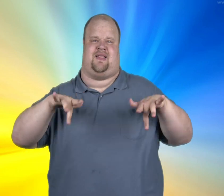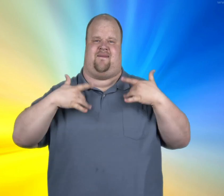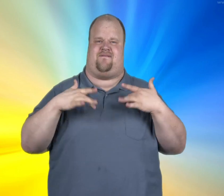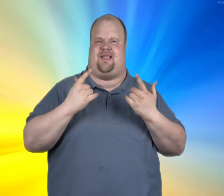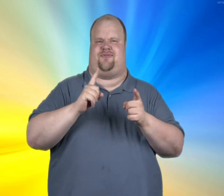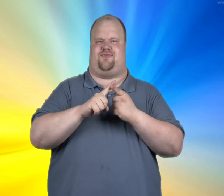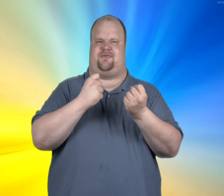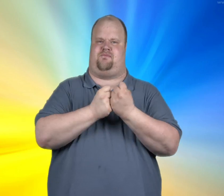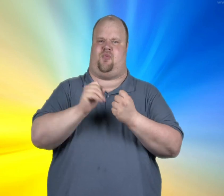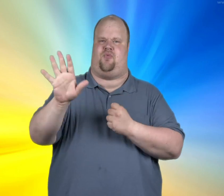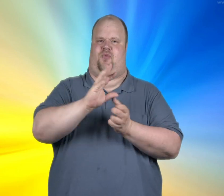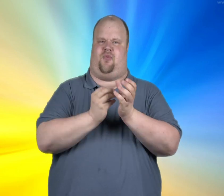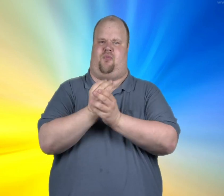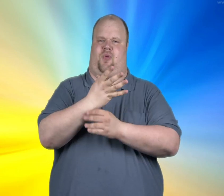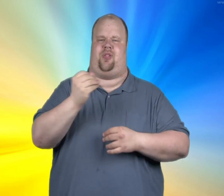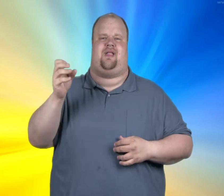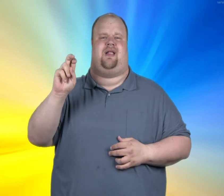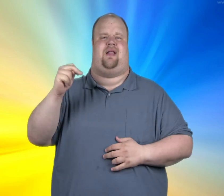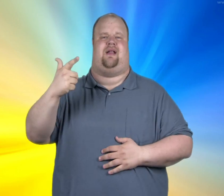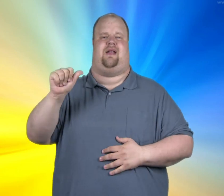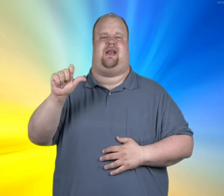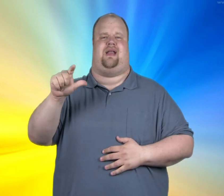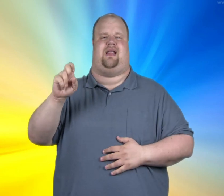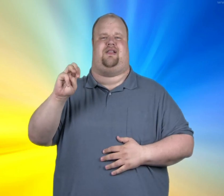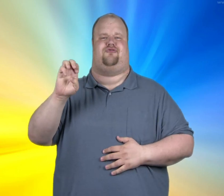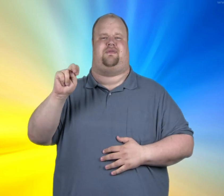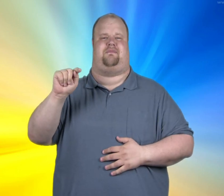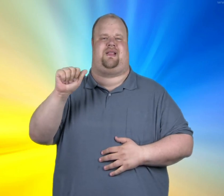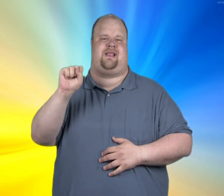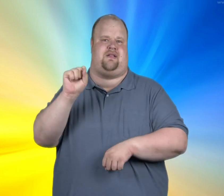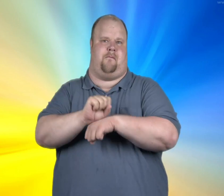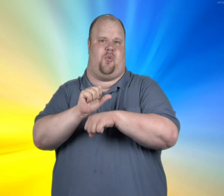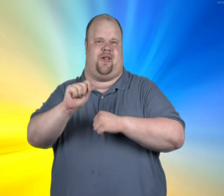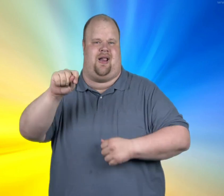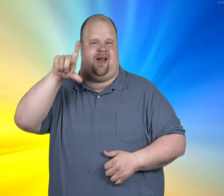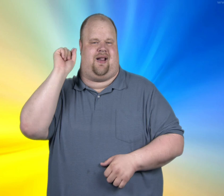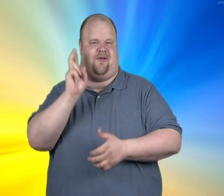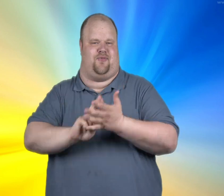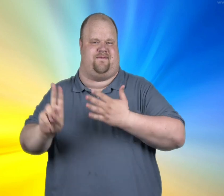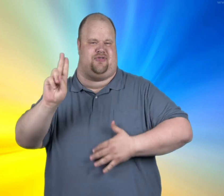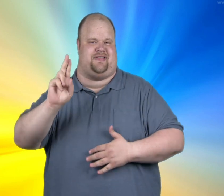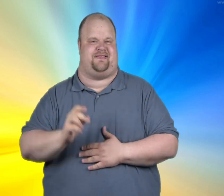events to support your growth and engagement as an employee at Gallaudet University.